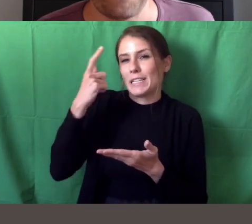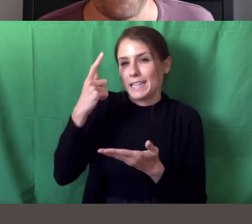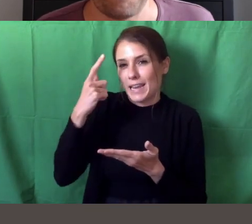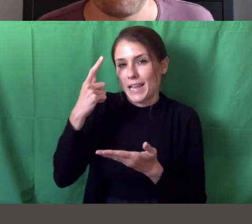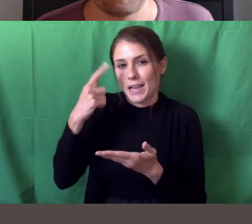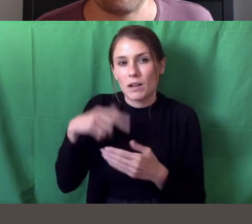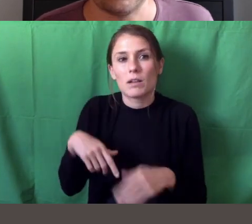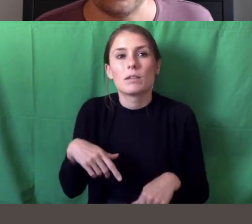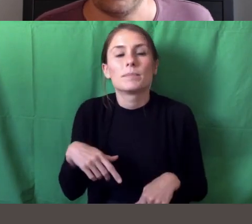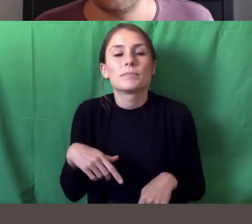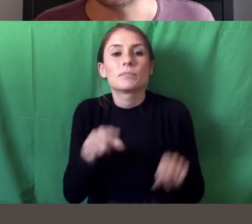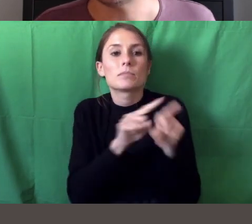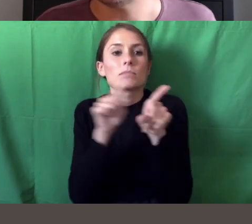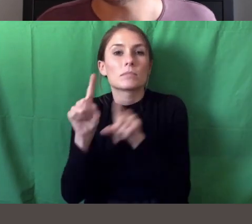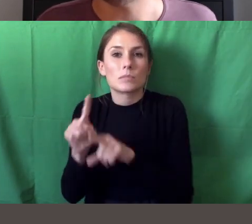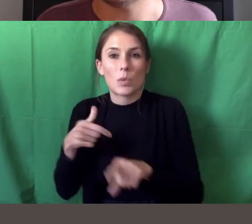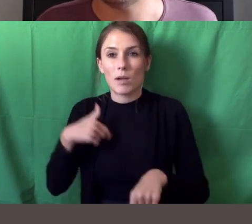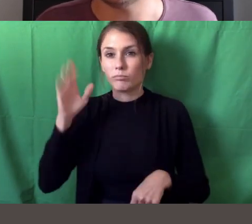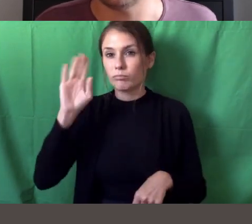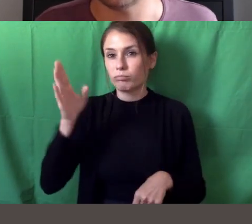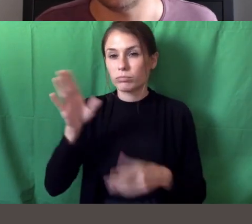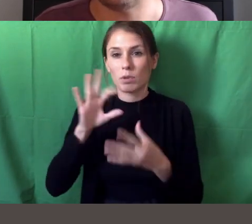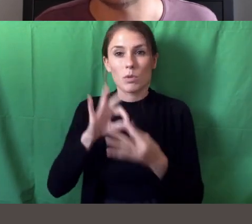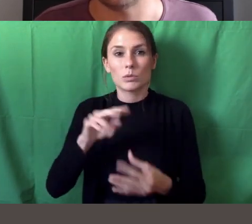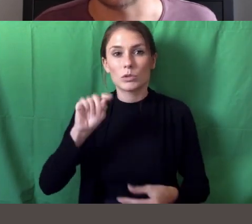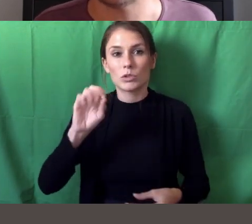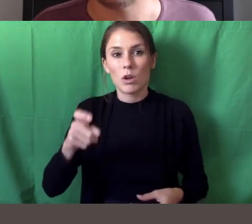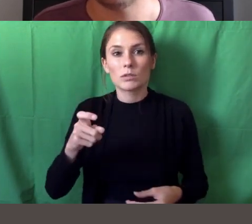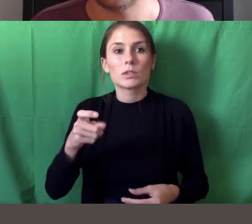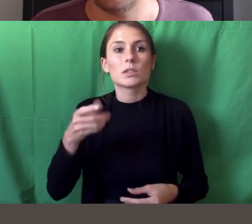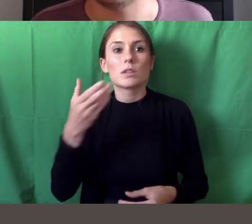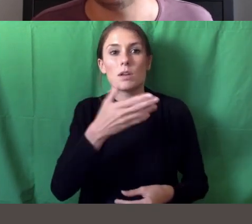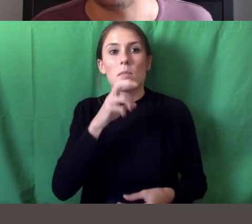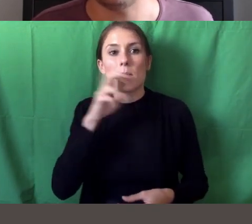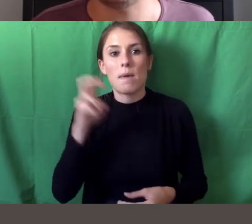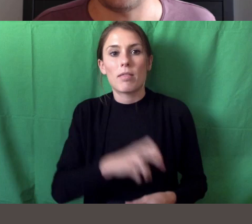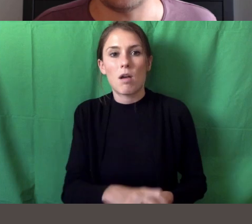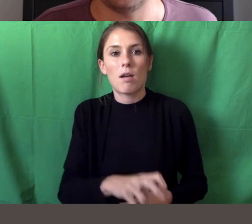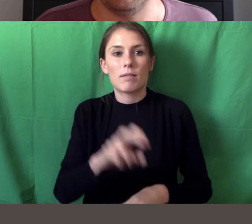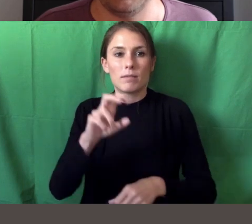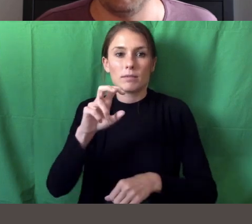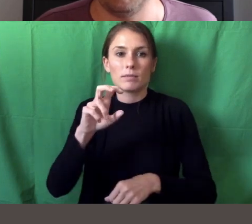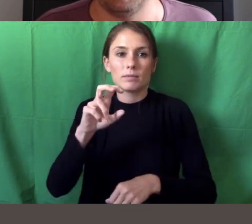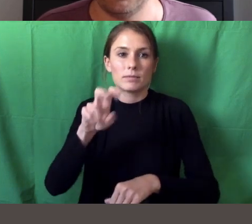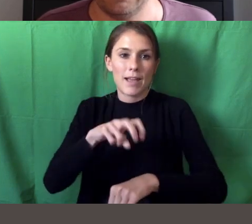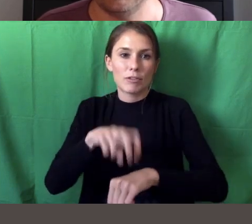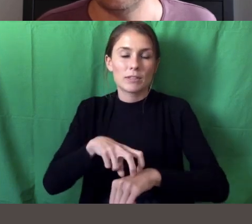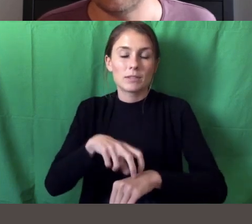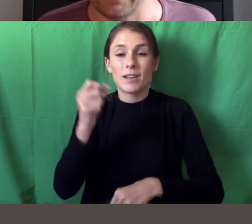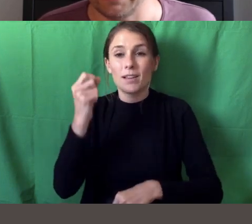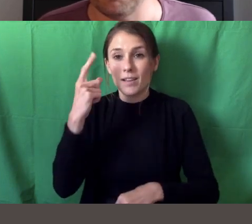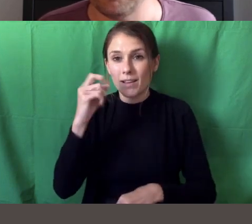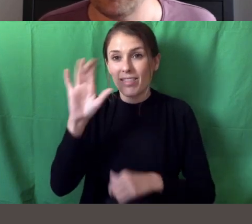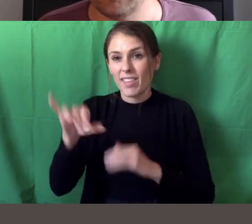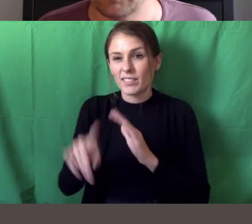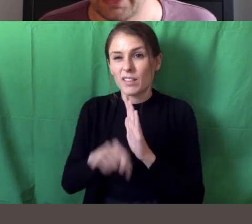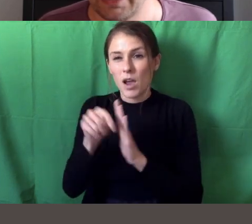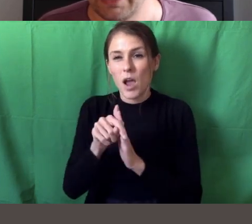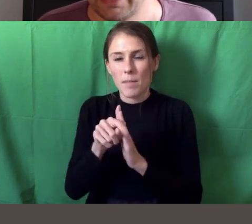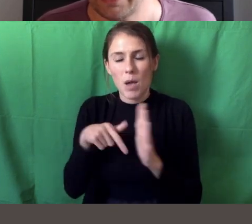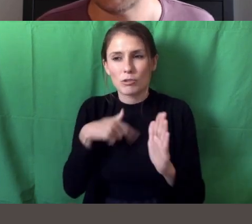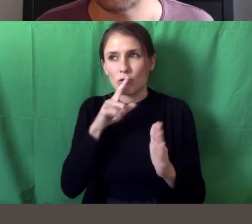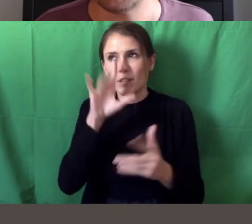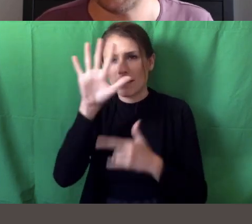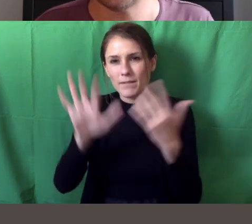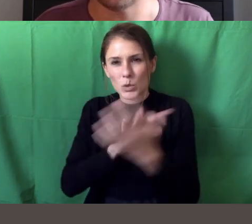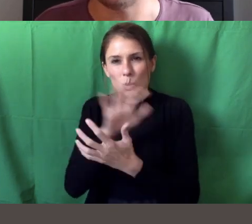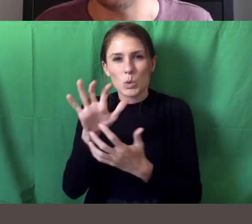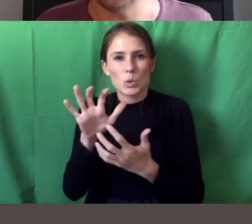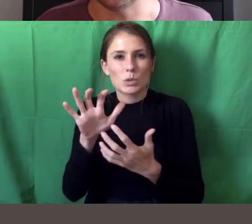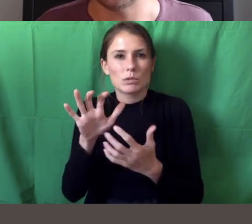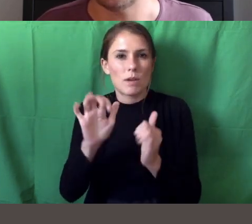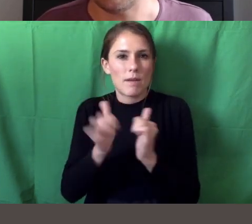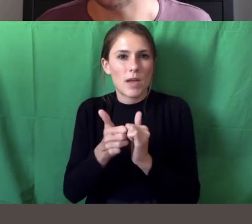and helping them. I also gave a talk about tox at Python Ireland Meetup. At that time,